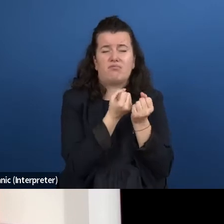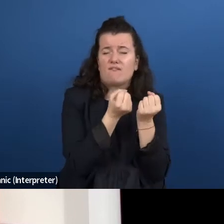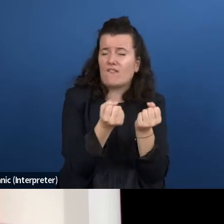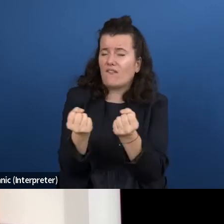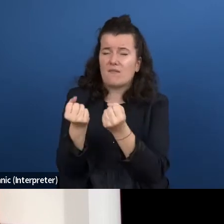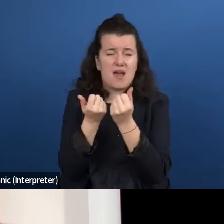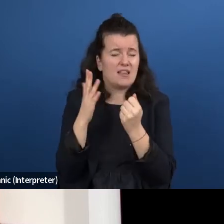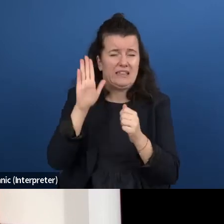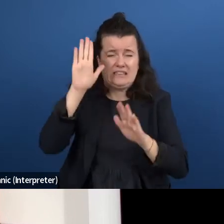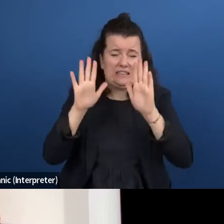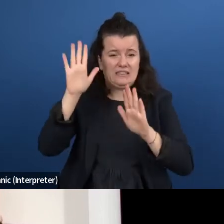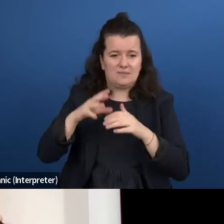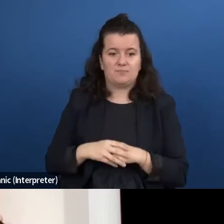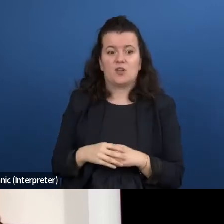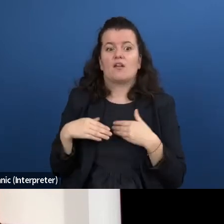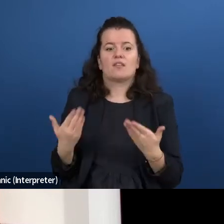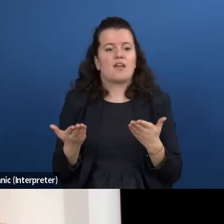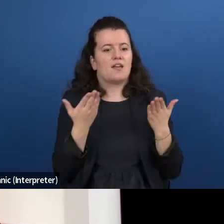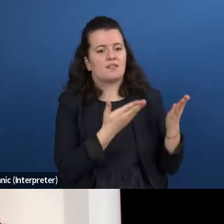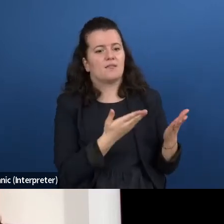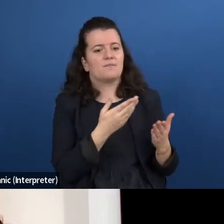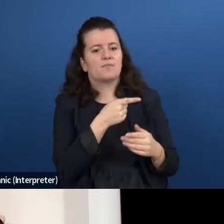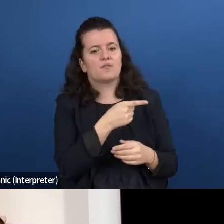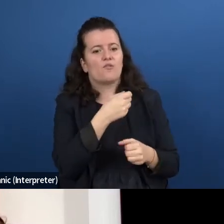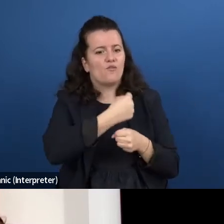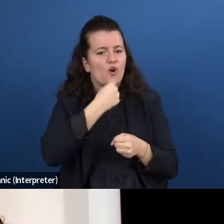who did an important awareness campaign about sexual exploitation.